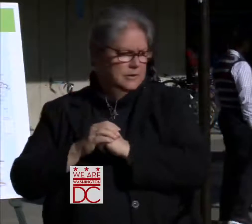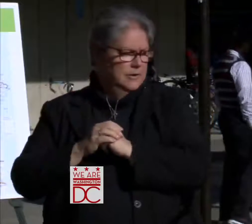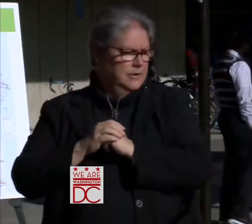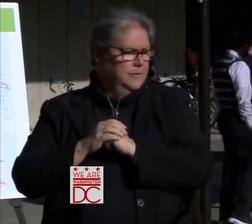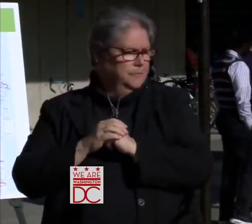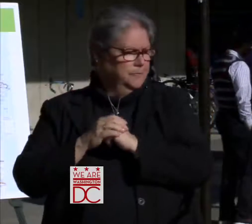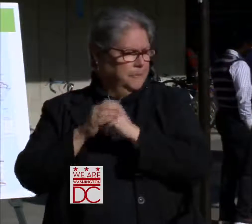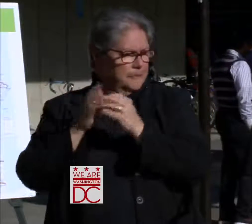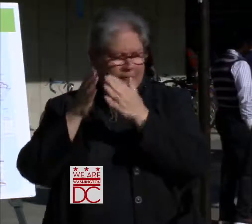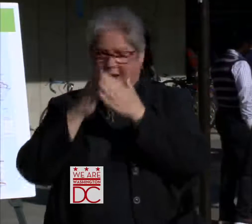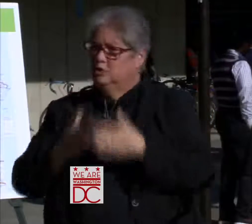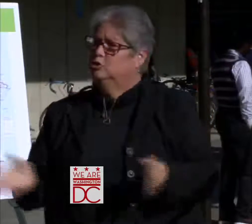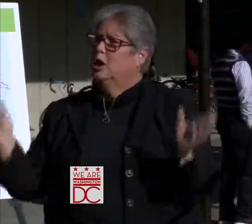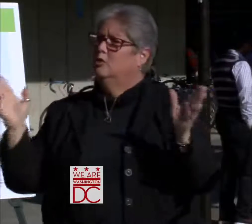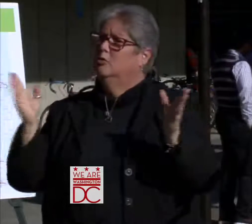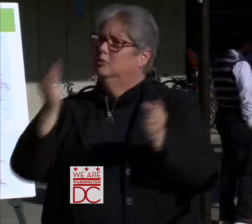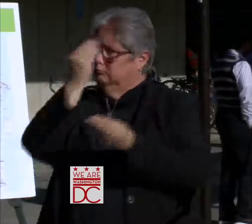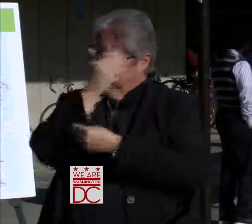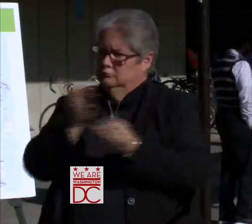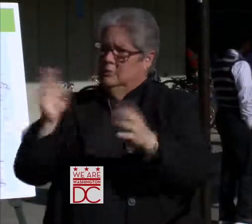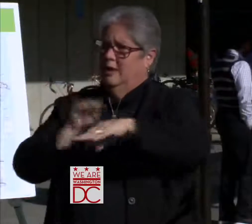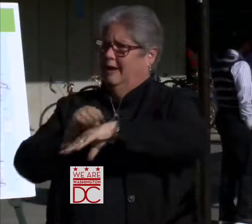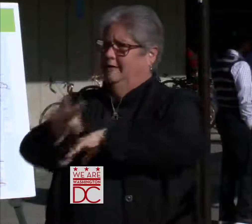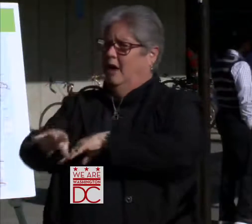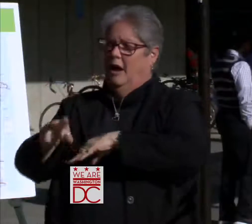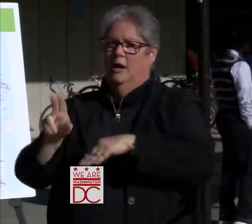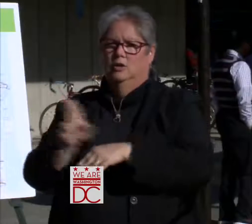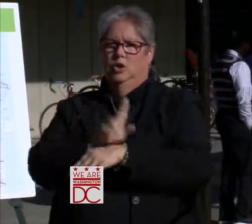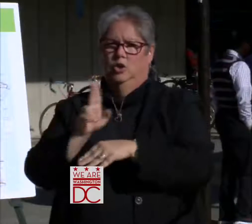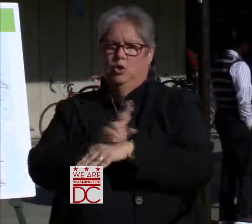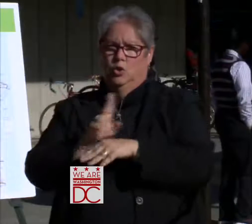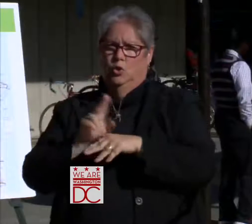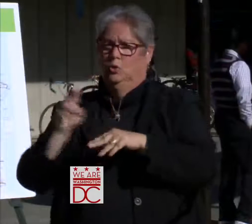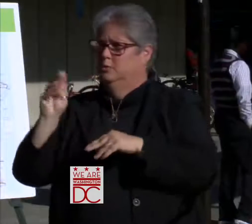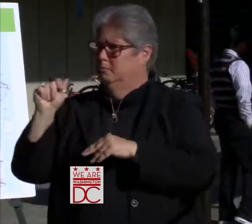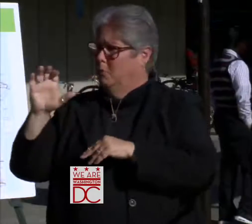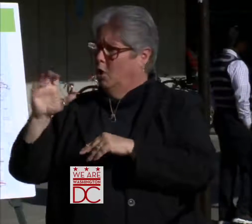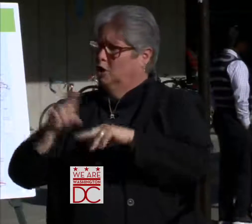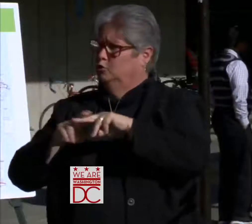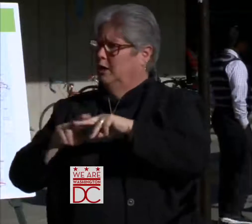MY GENERAL ADVICE TO THE PUBLIC IS USE MARC TRAIN IF POSSIBLE.